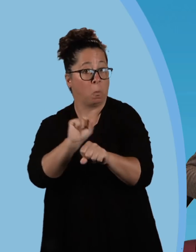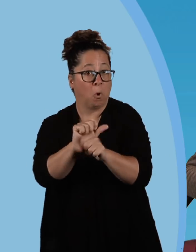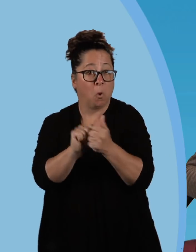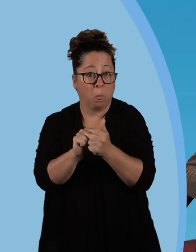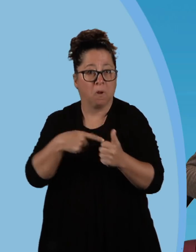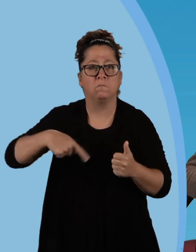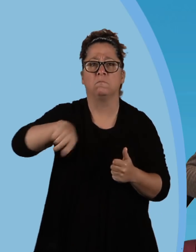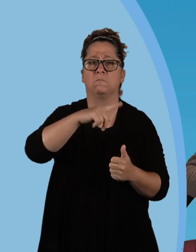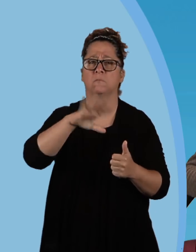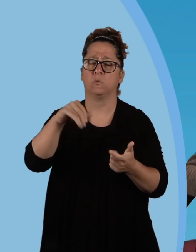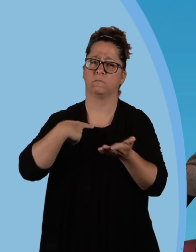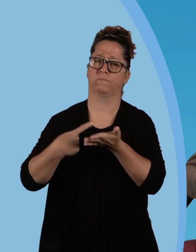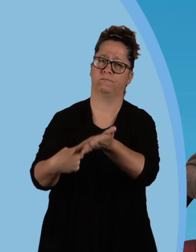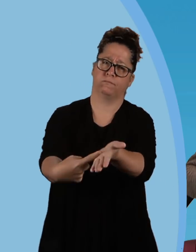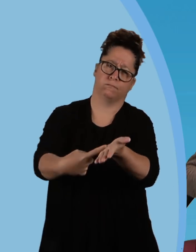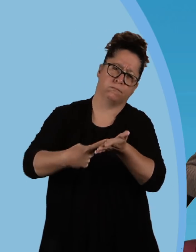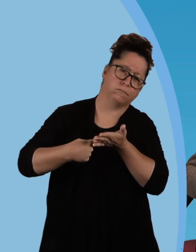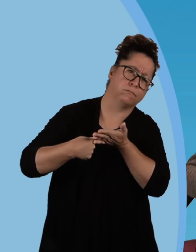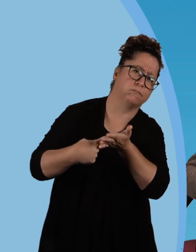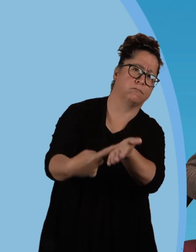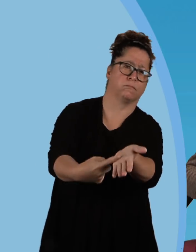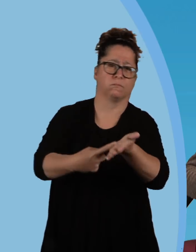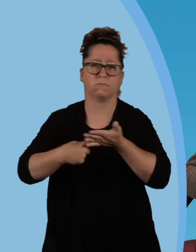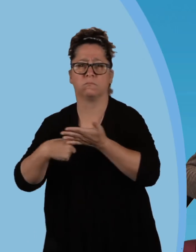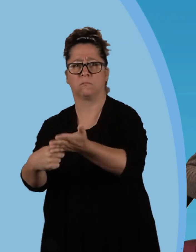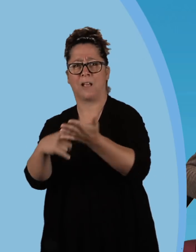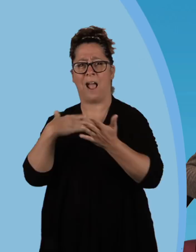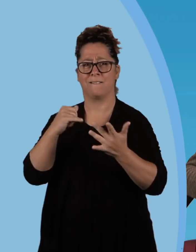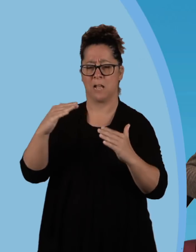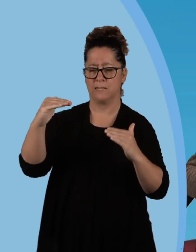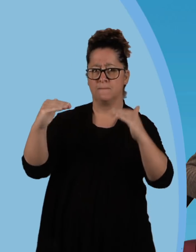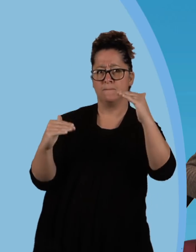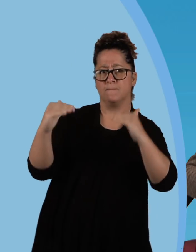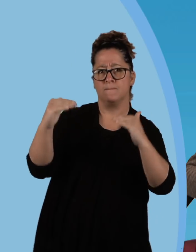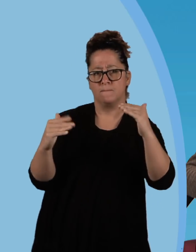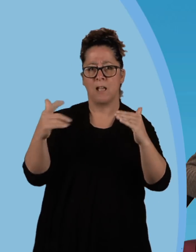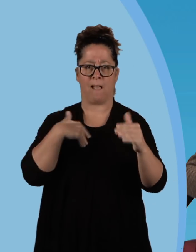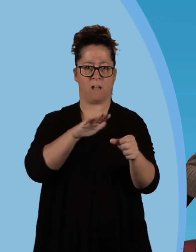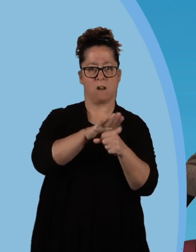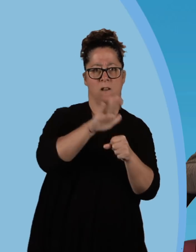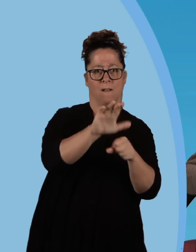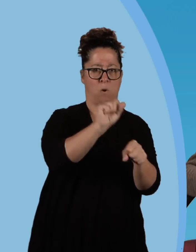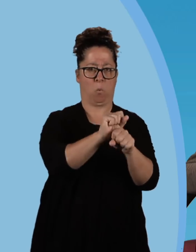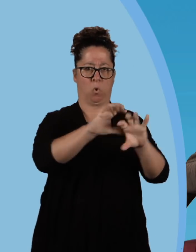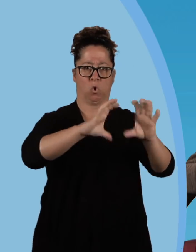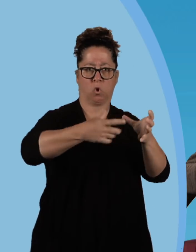So states that I work with always have quite a lengthy discussion on that balance